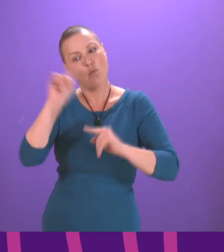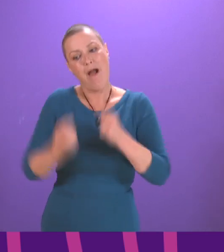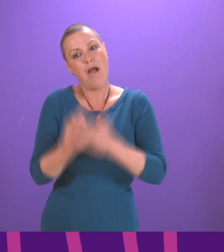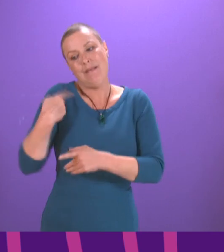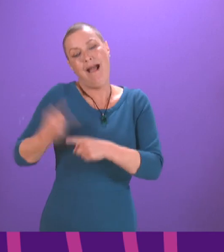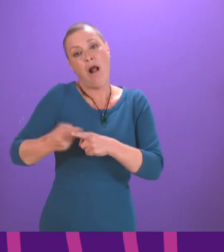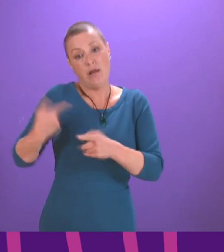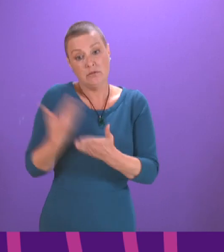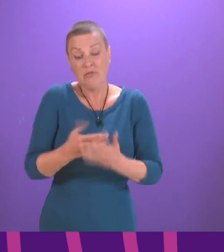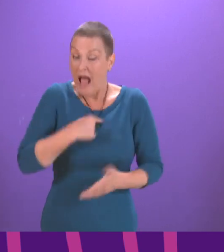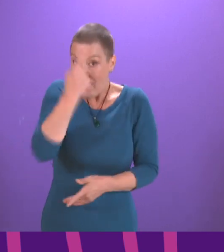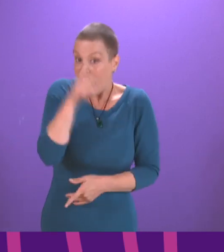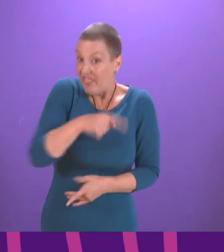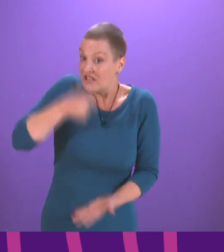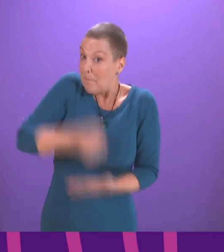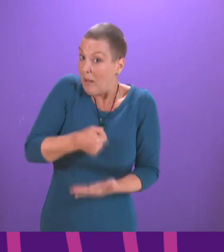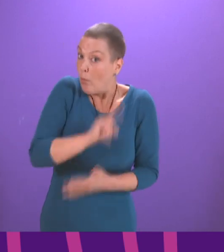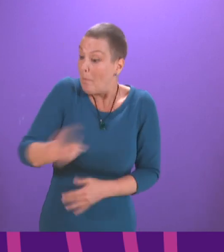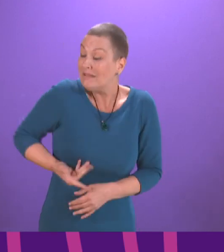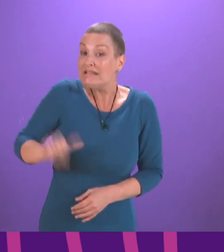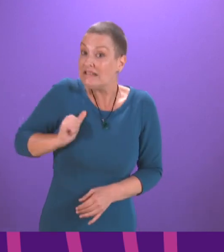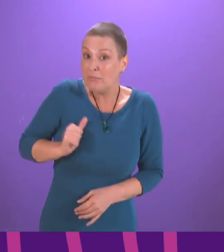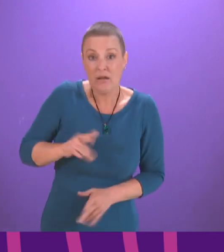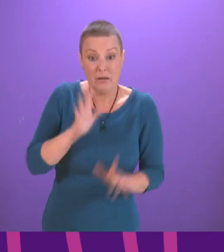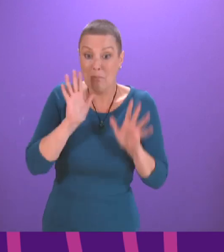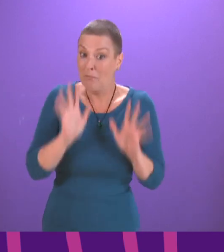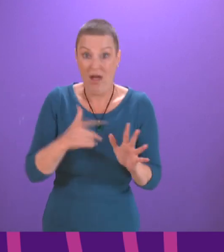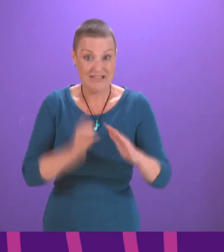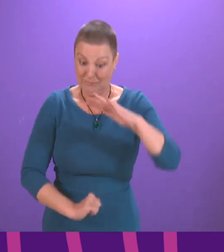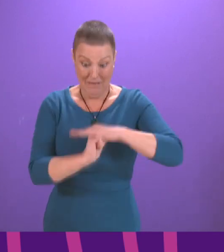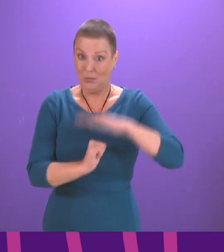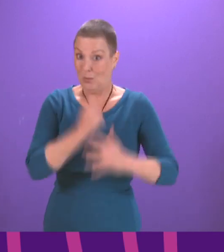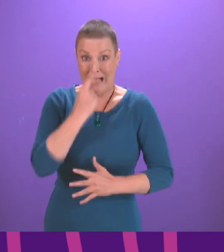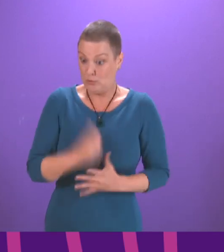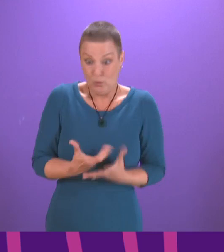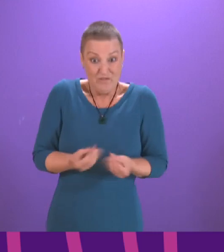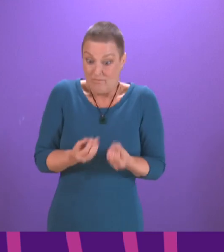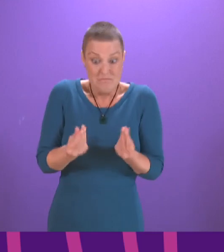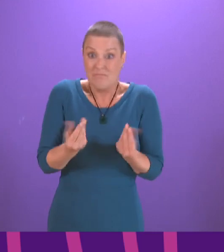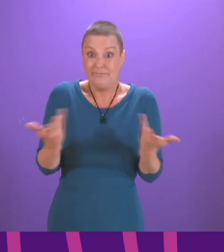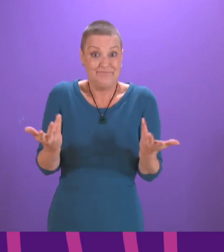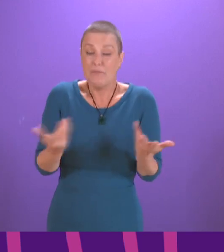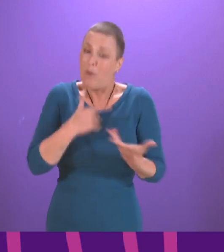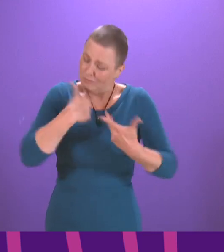I think that that is the minimum that businesses can expect from the Government, but it is the maximum that we can do with the resources that we have. We will continue to work with